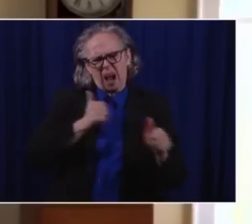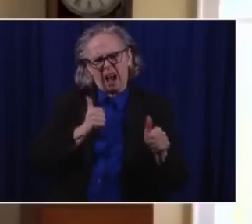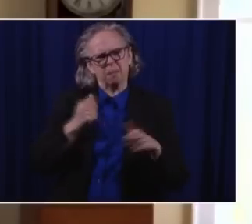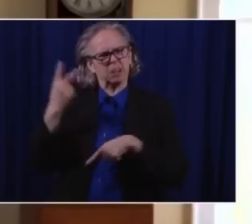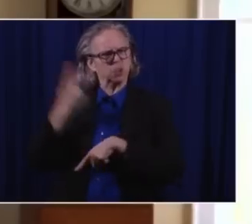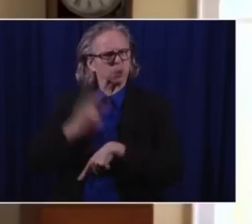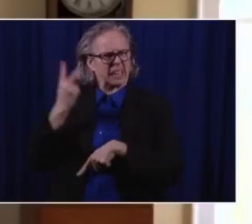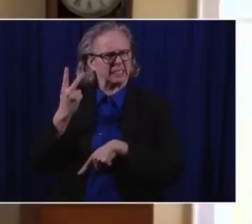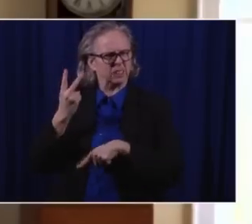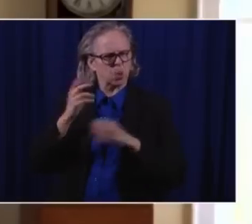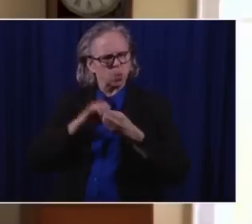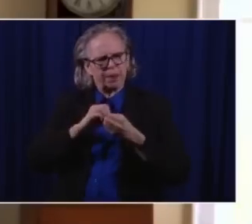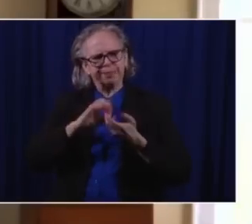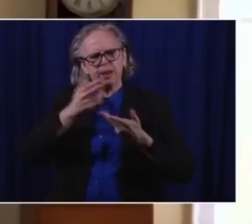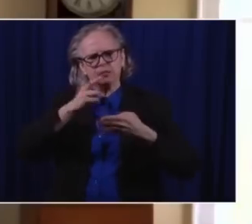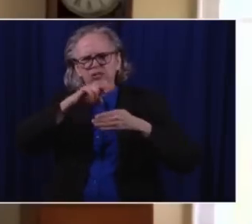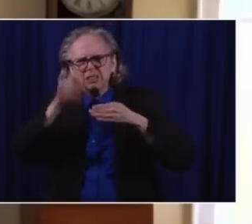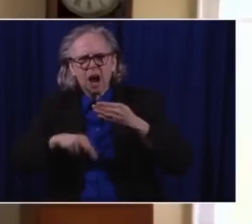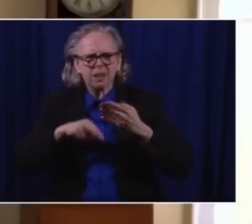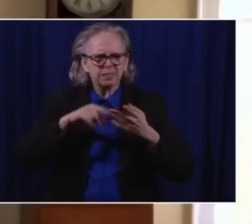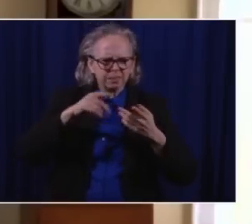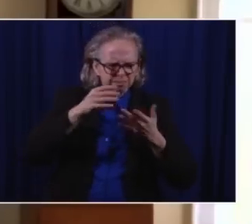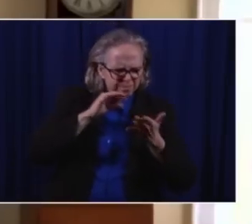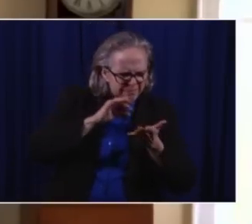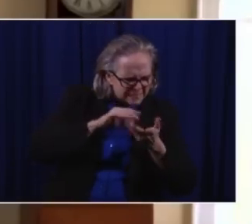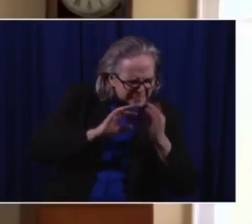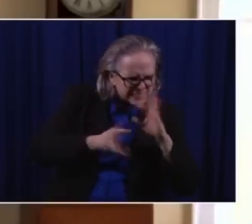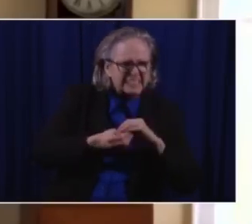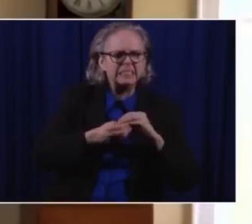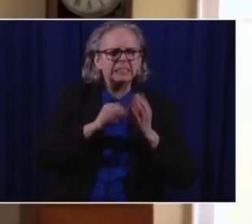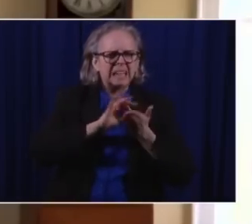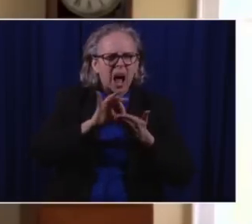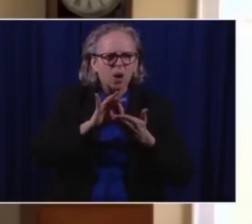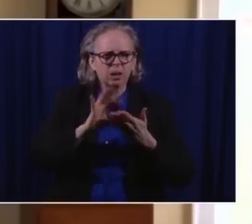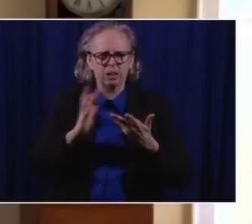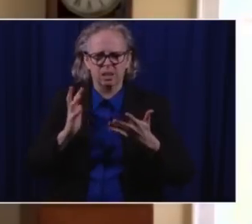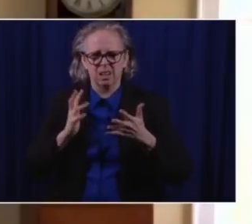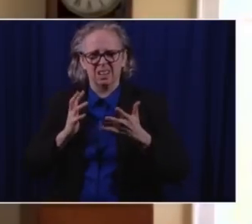And that is to laboratories that were reporting in. or big or bigger labs. They that